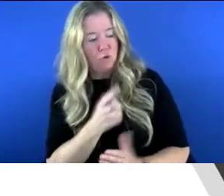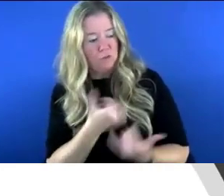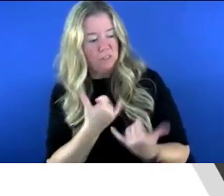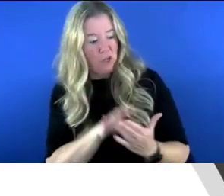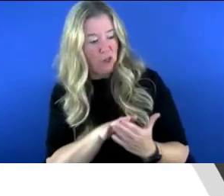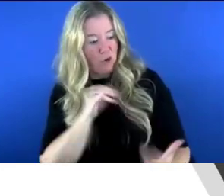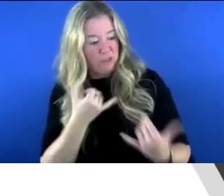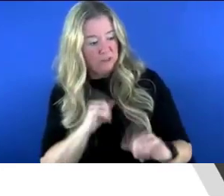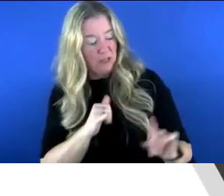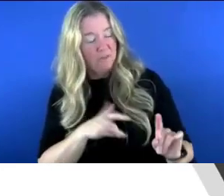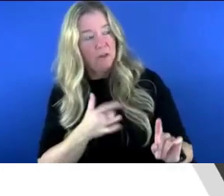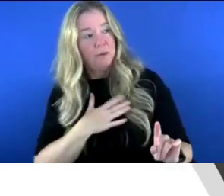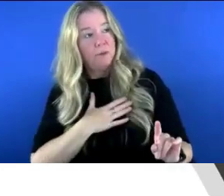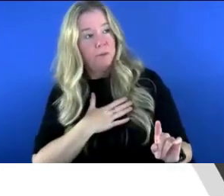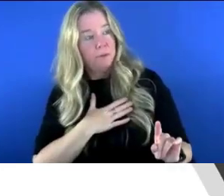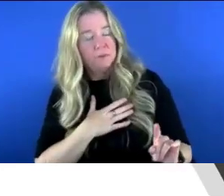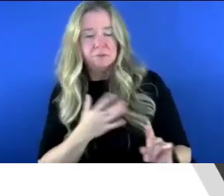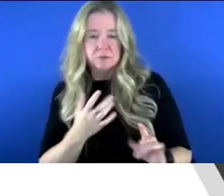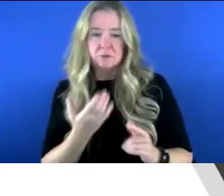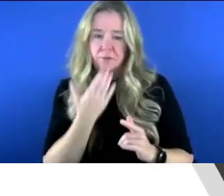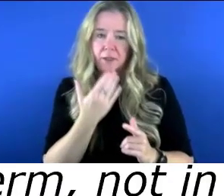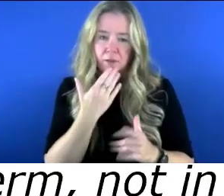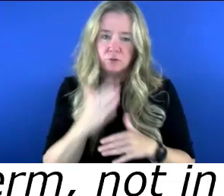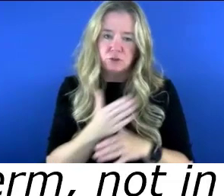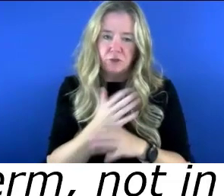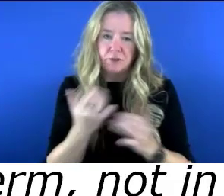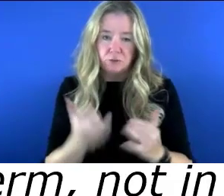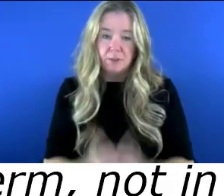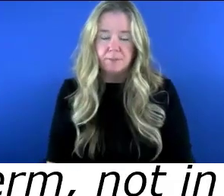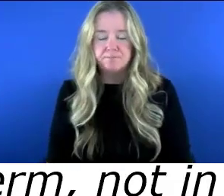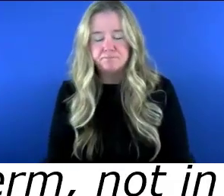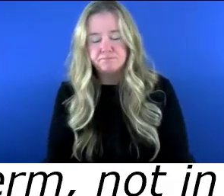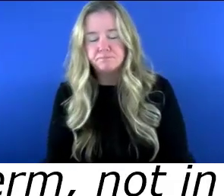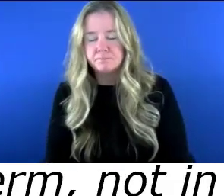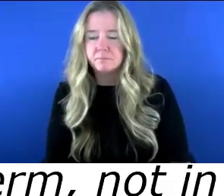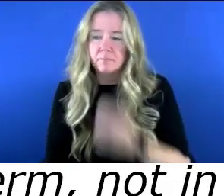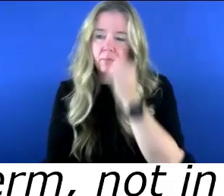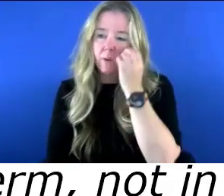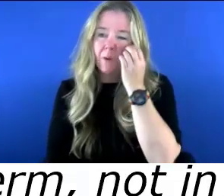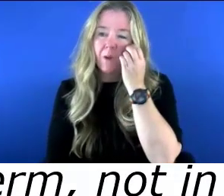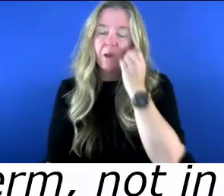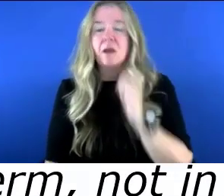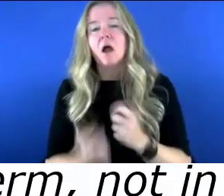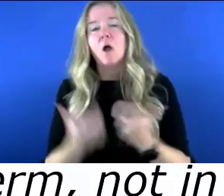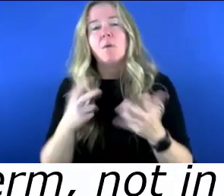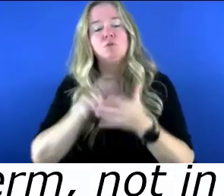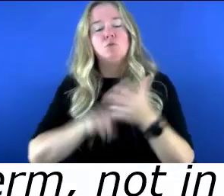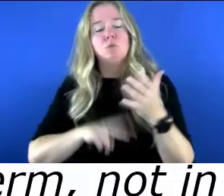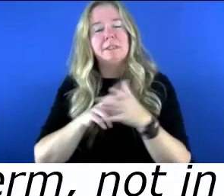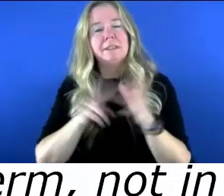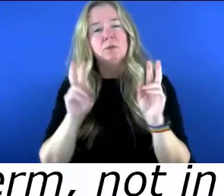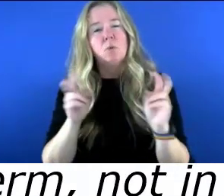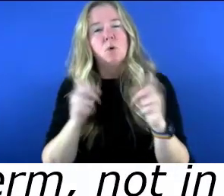and sharing today. So on that note, I would like to just read a quote that is from